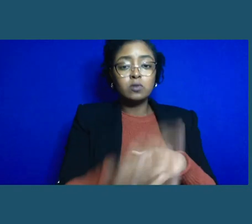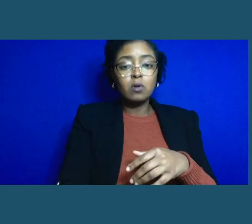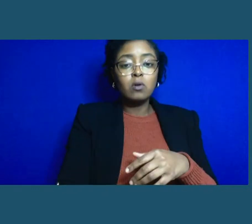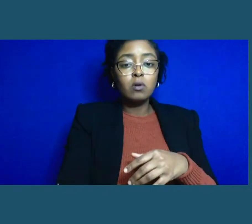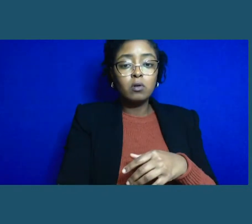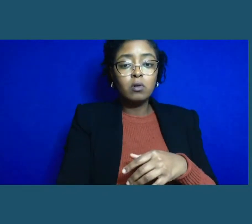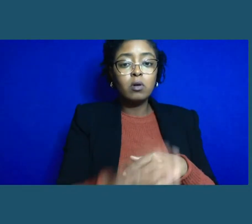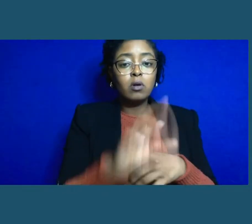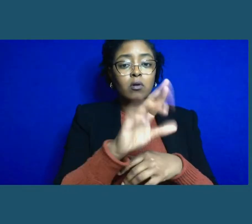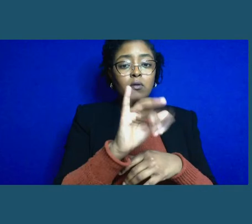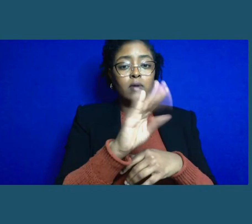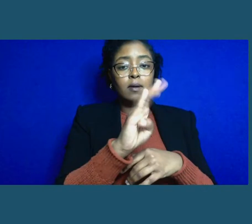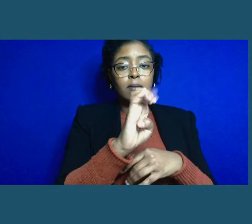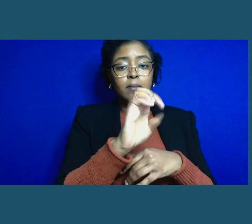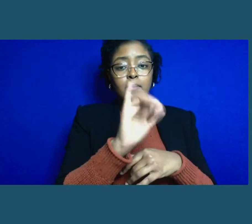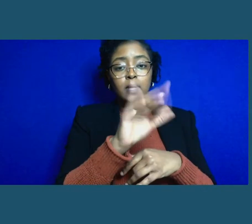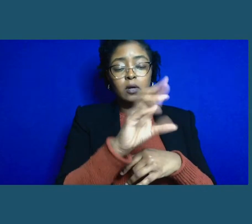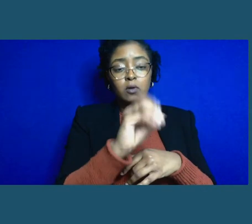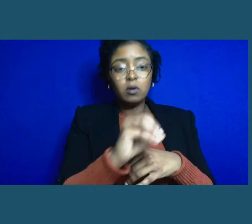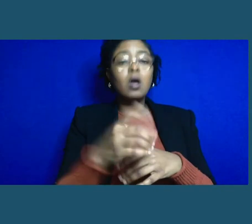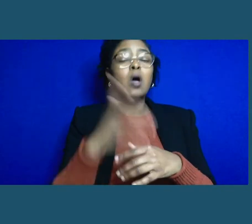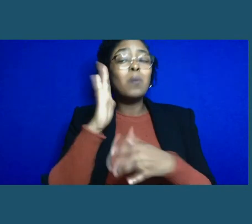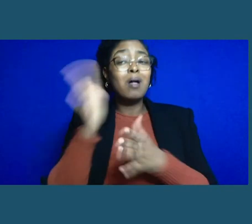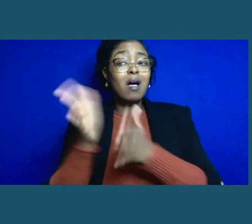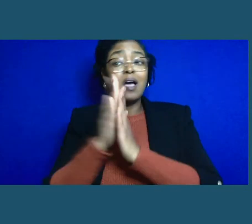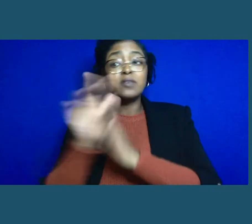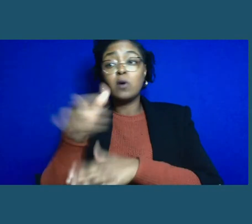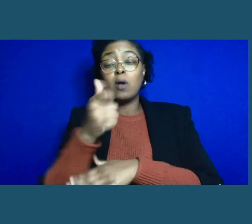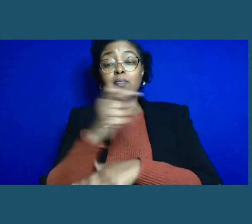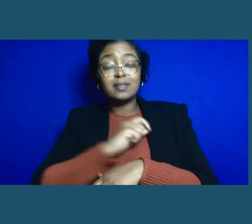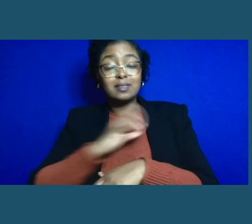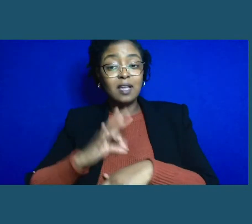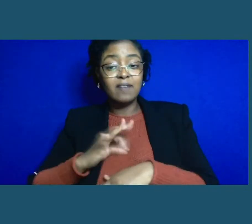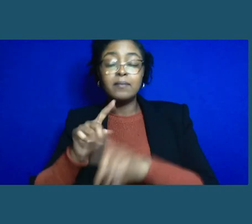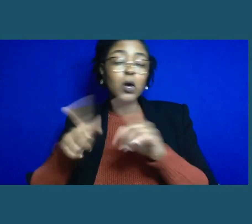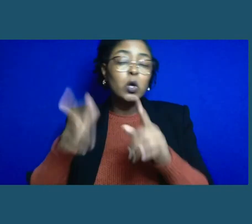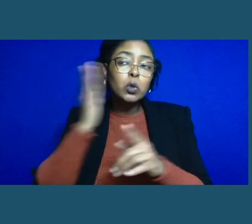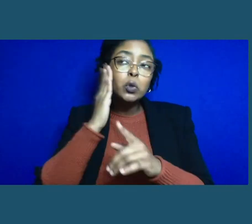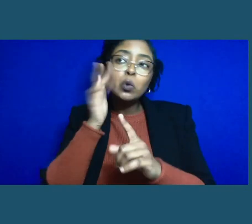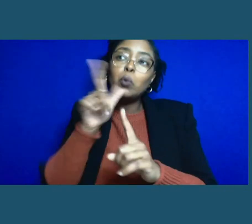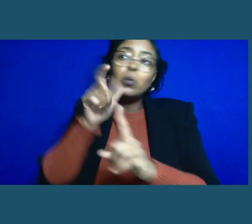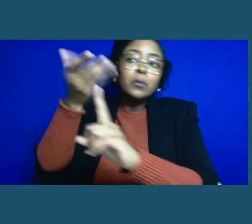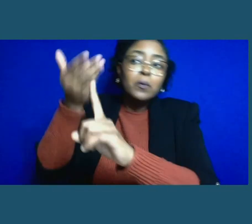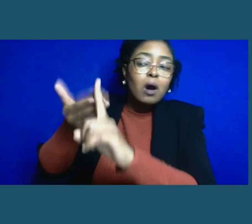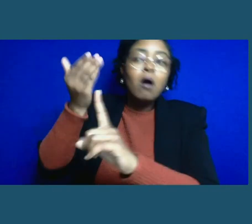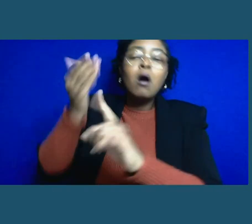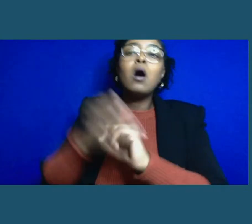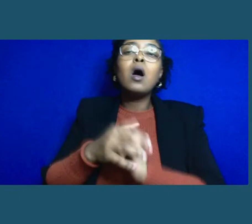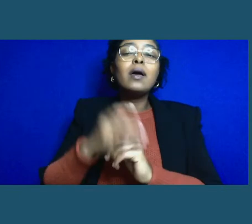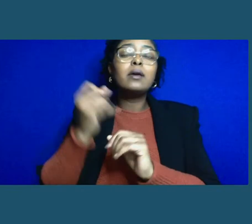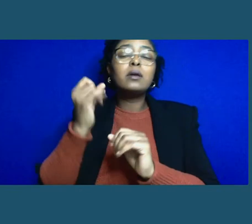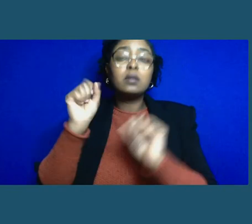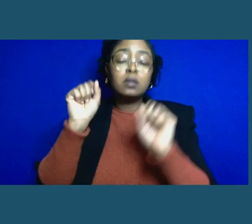and his last account. Um, I will ask for Mr Hall or any other staff. I'm sorry. I can't see